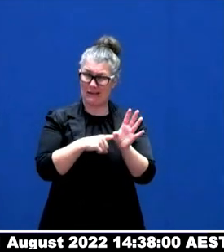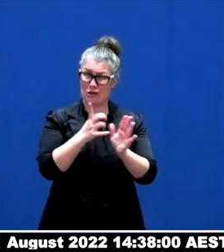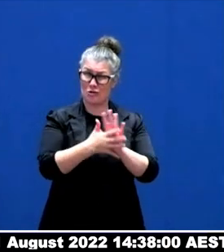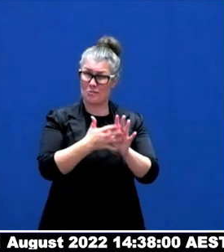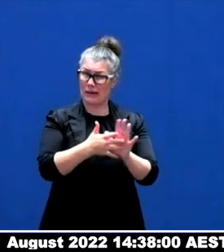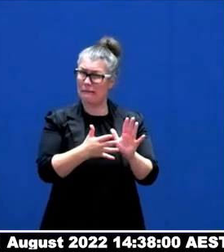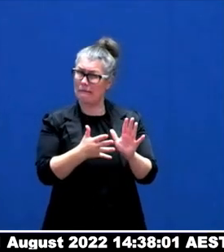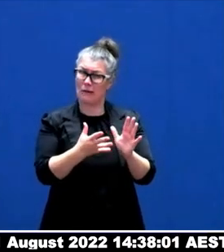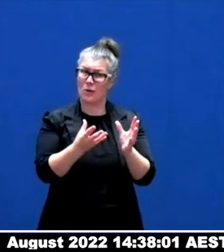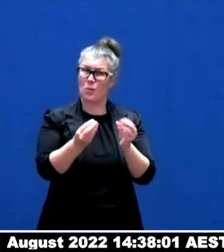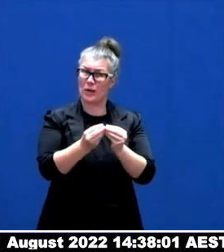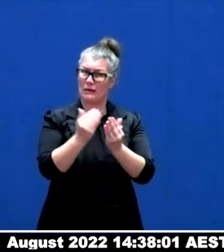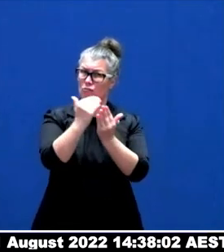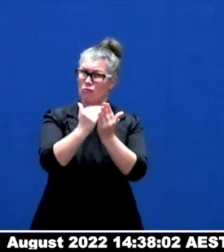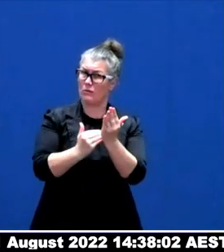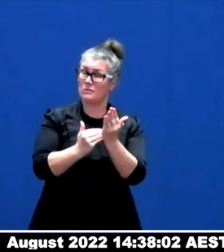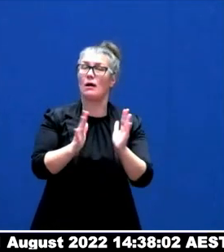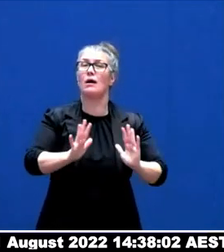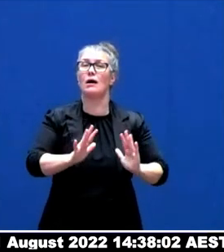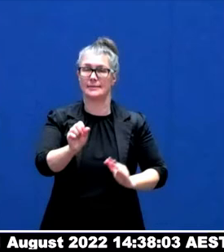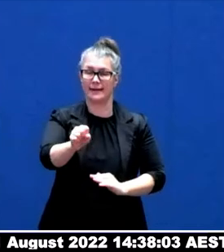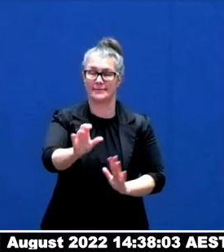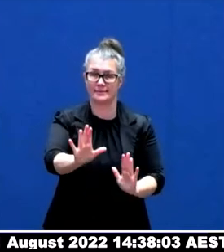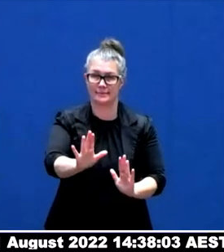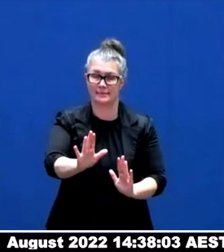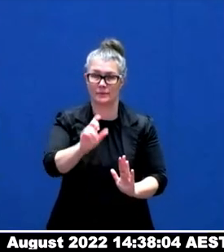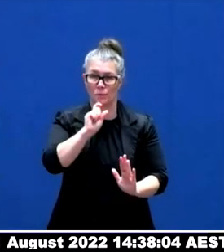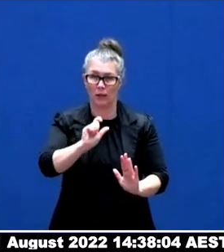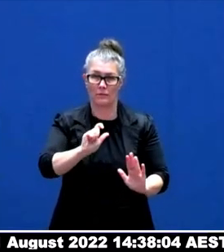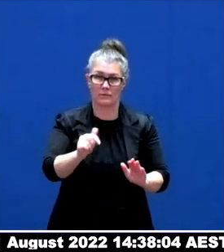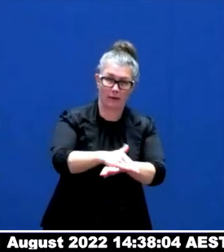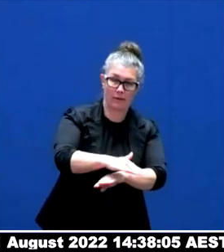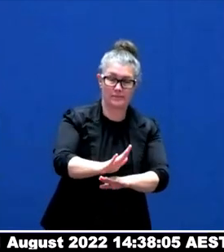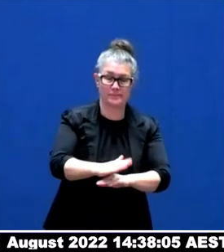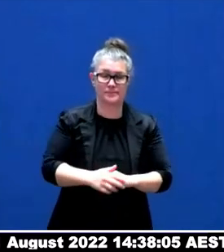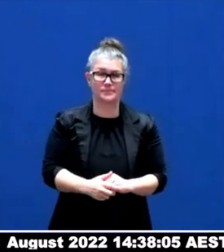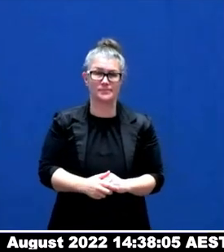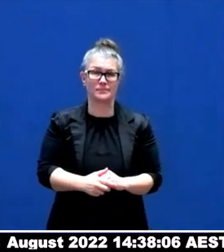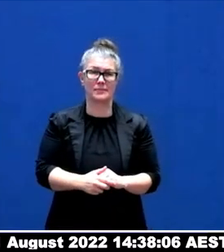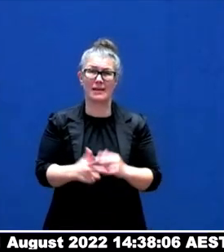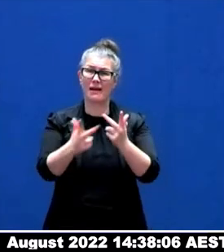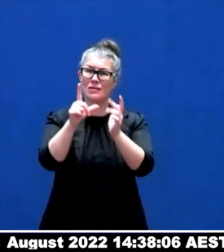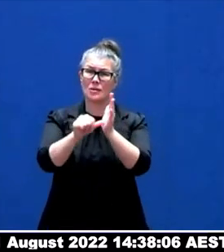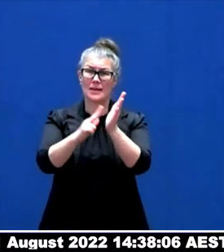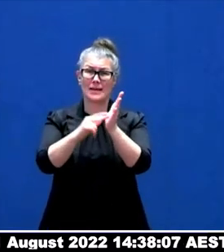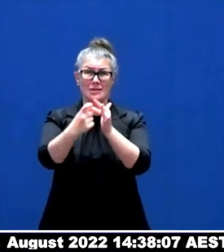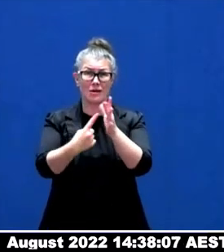And the other times that the NDIA will literally pay the rent is medium-term